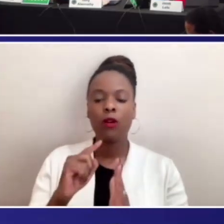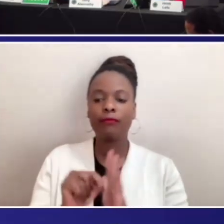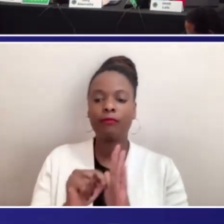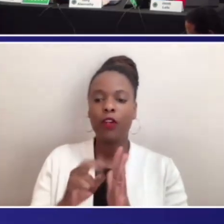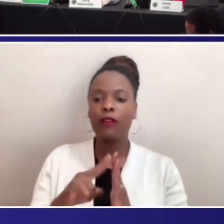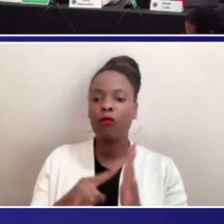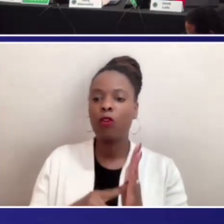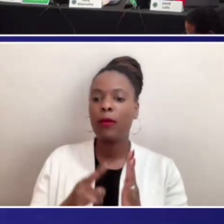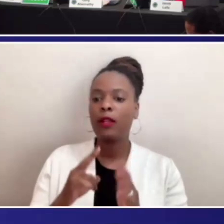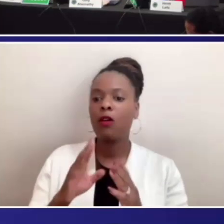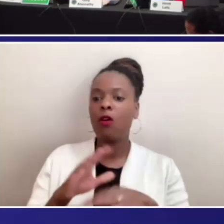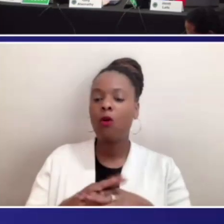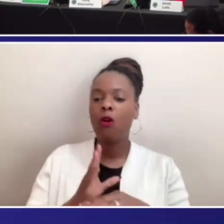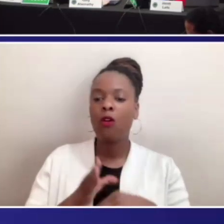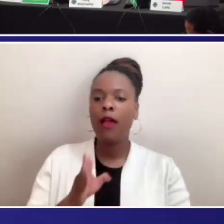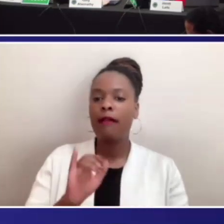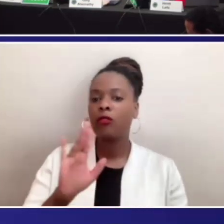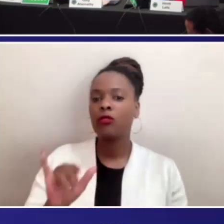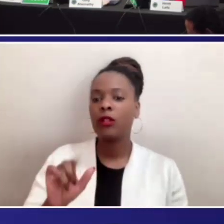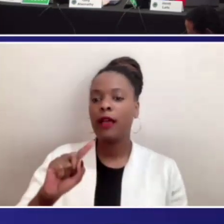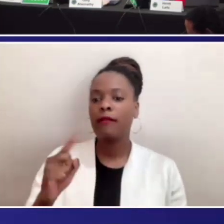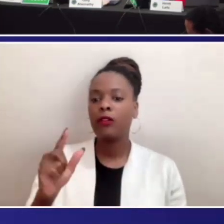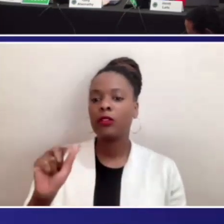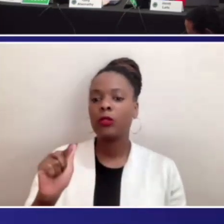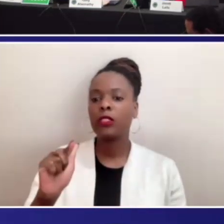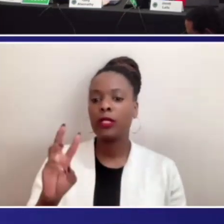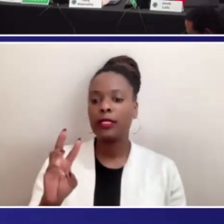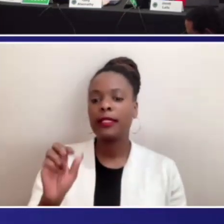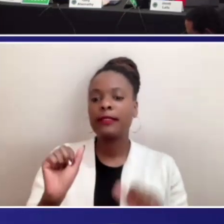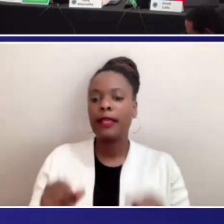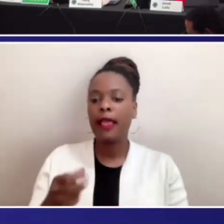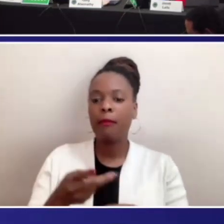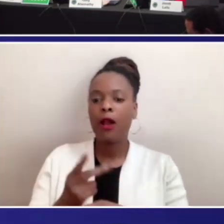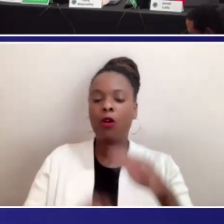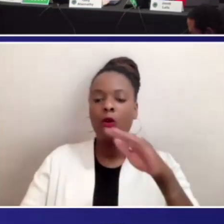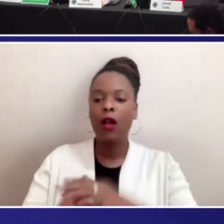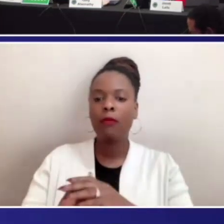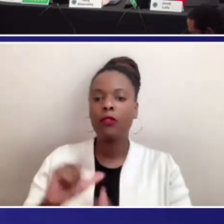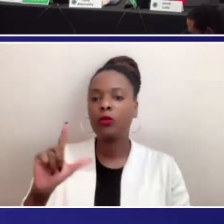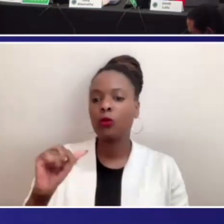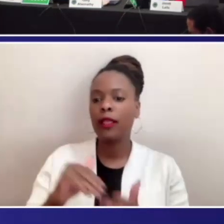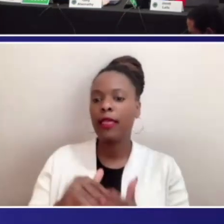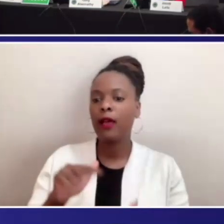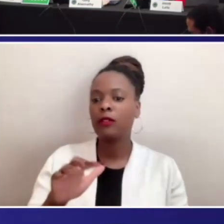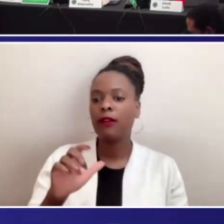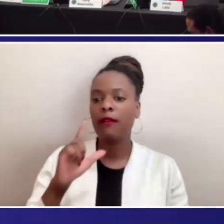academic year under the Direct Unsubsidized Loan program. Notwithstanding paragraph (1) of this section, a professional student for